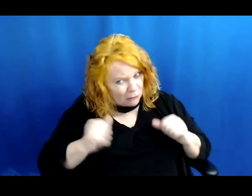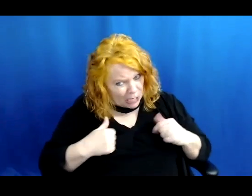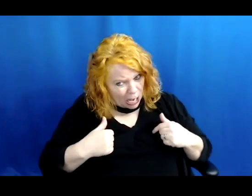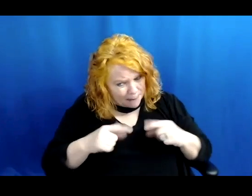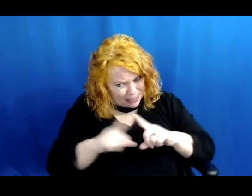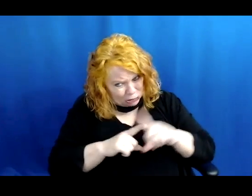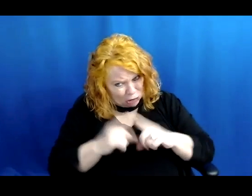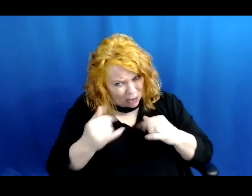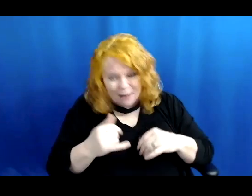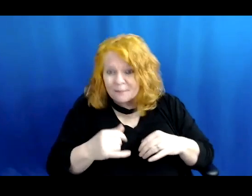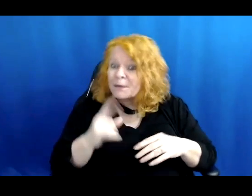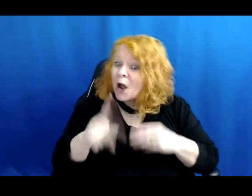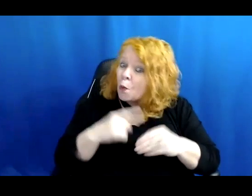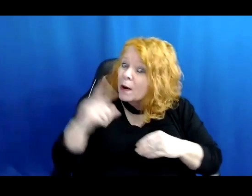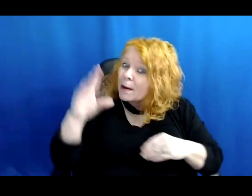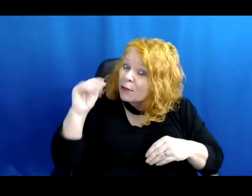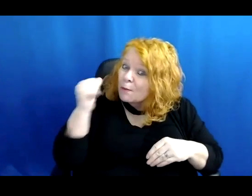What about all of the boys and girls who watching?